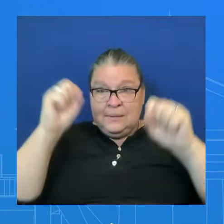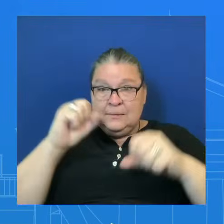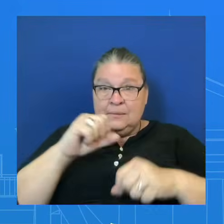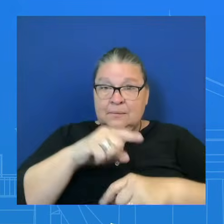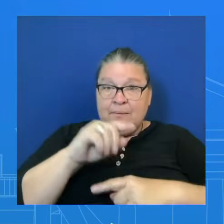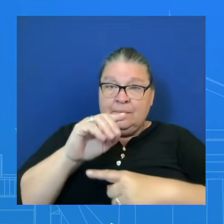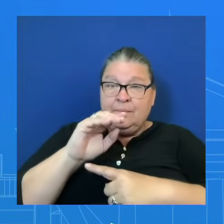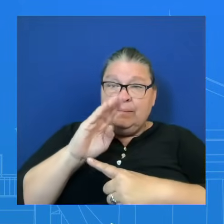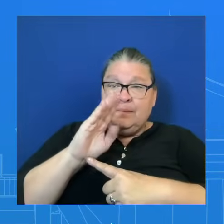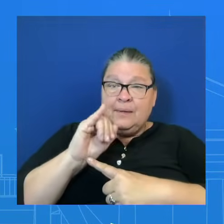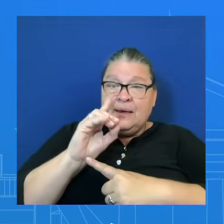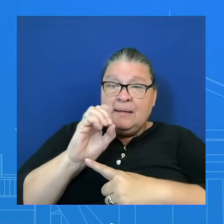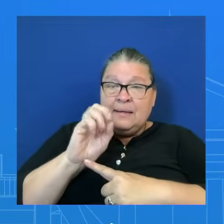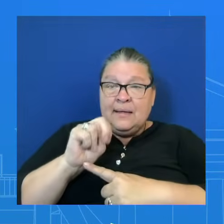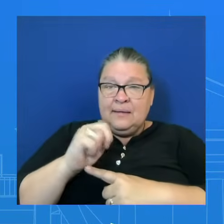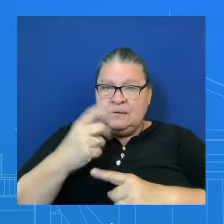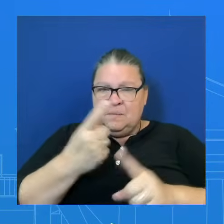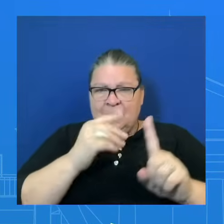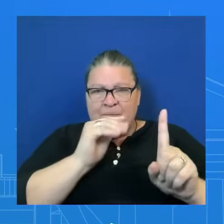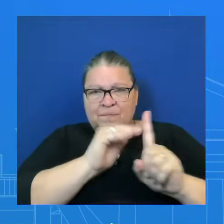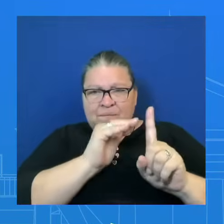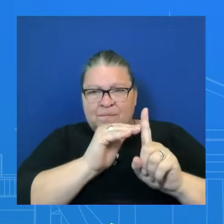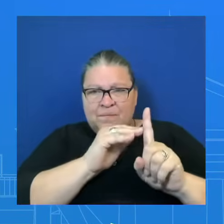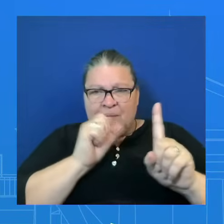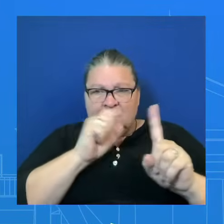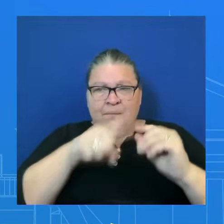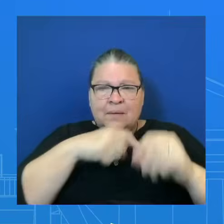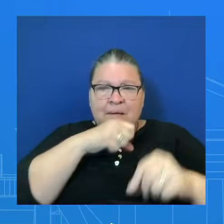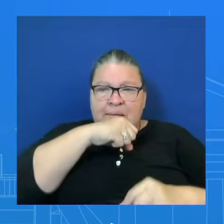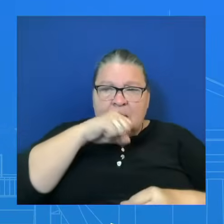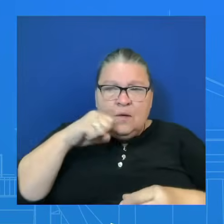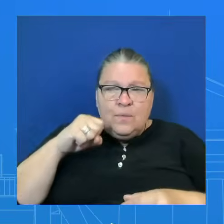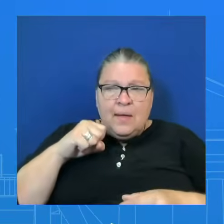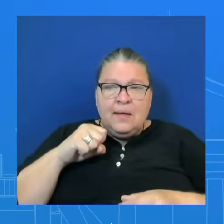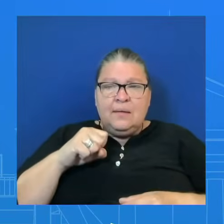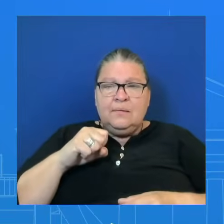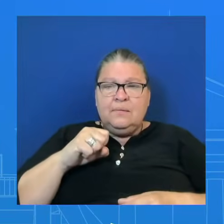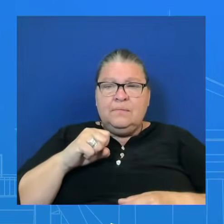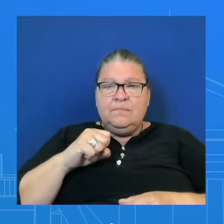he said that there is a clear understanding among most of its --